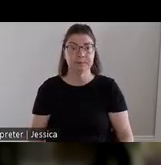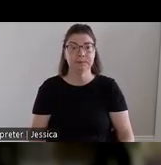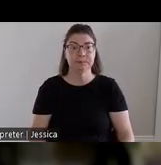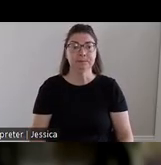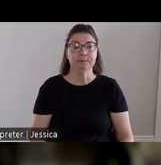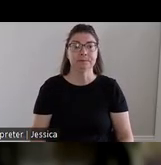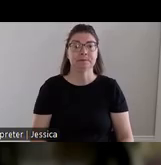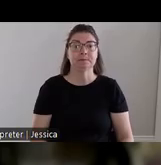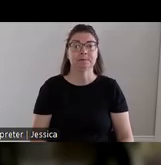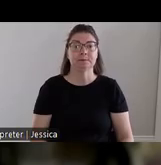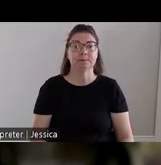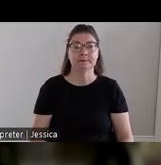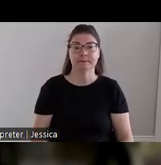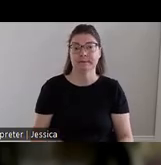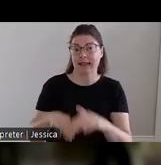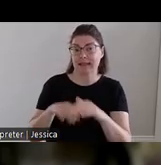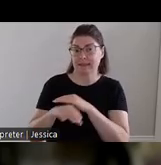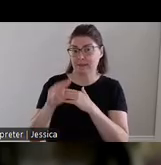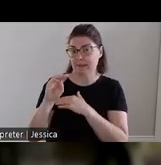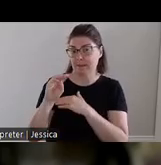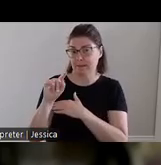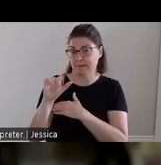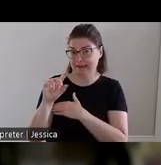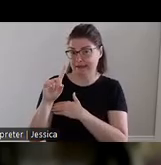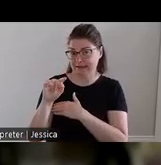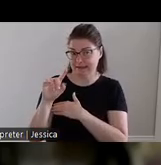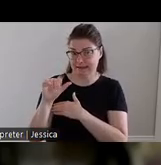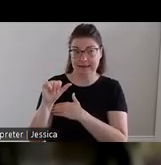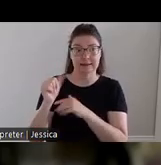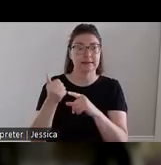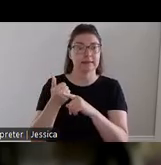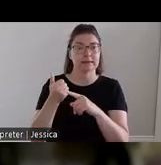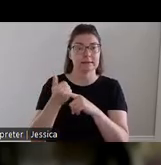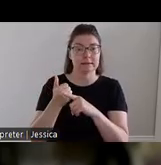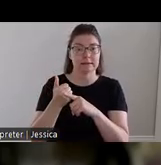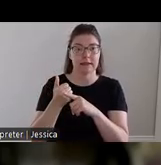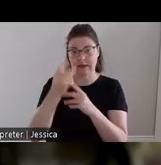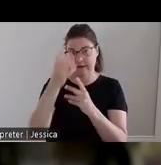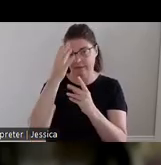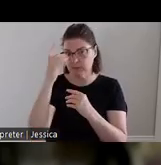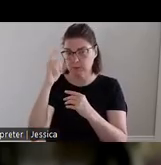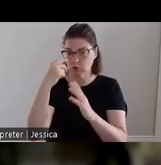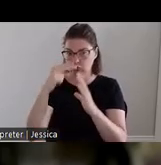Accessibility metadata, like other metadata, is information meant to be read by computers,